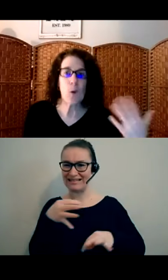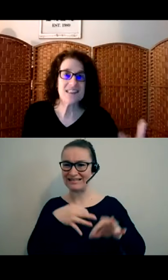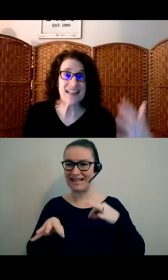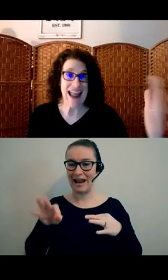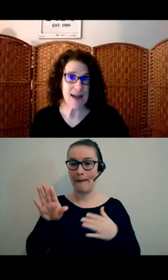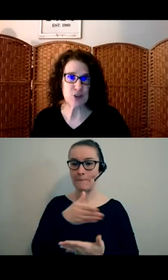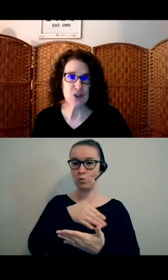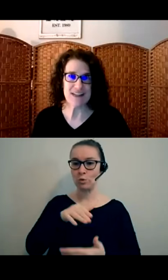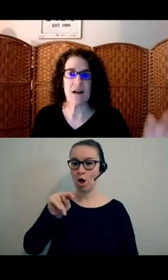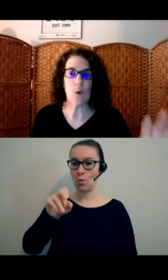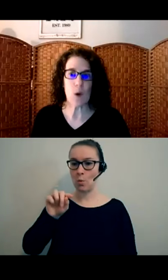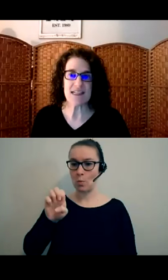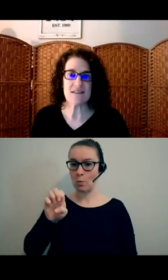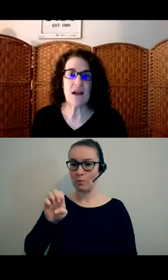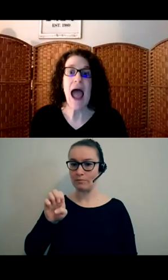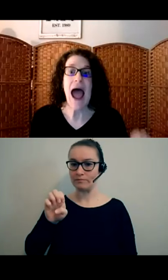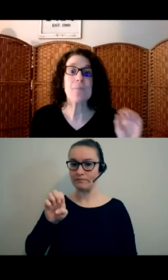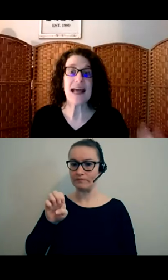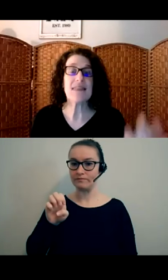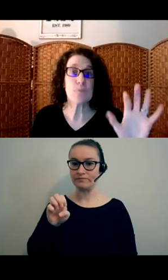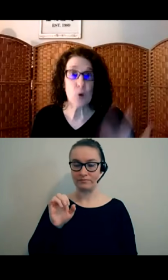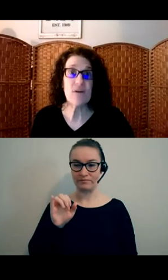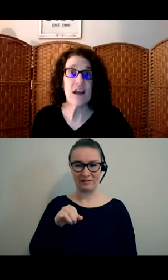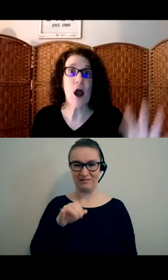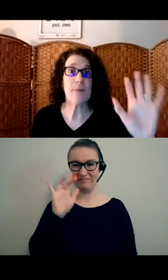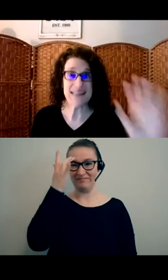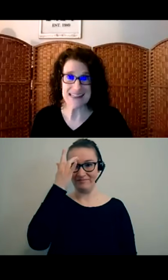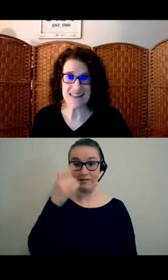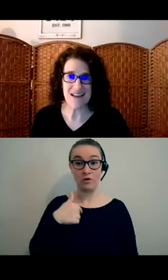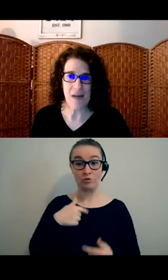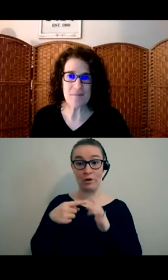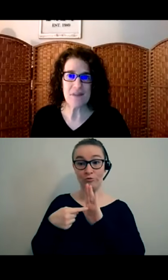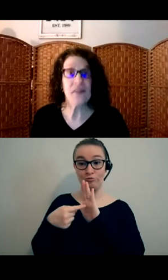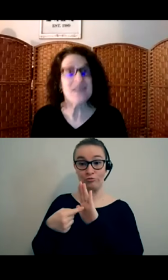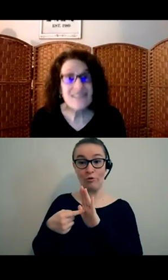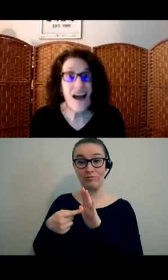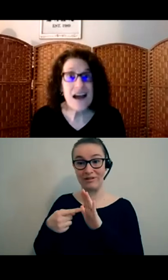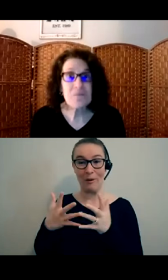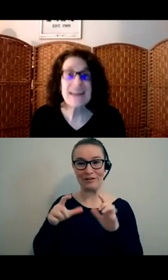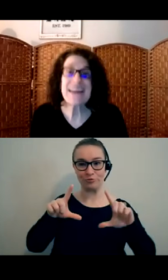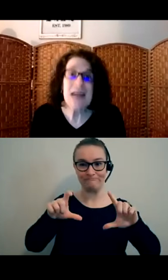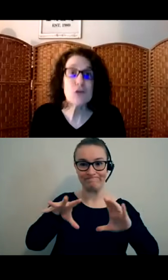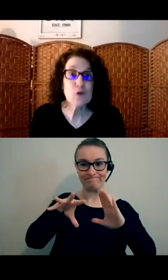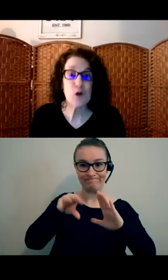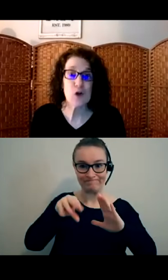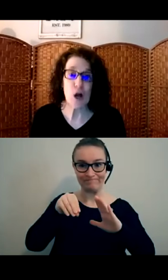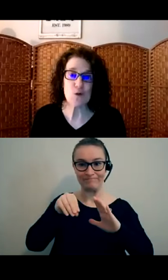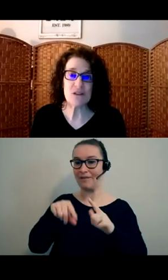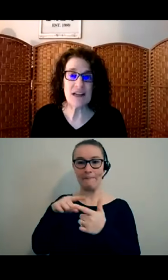I wanted to capture that annoyance. I played the movie on my desktop. This time, it had musical notes.